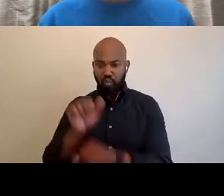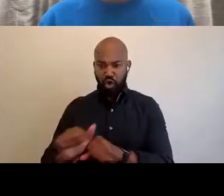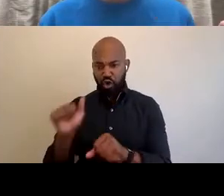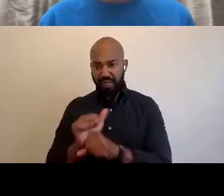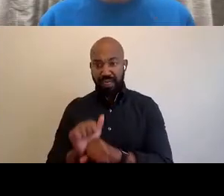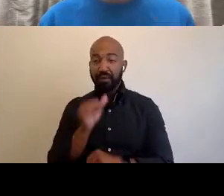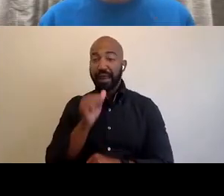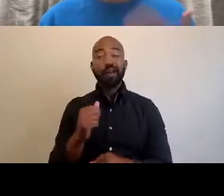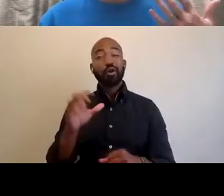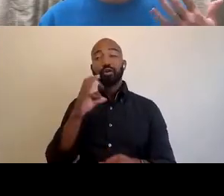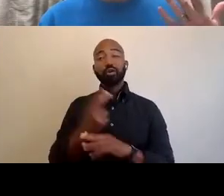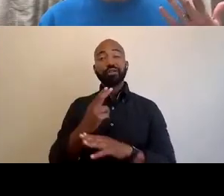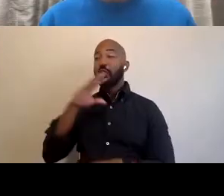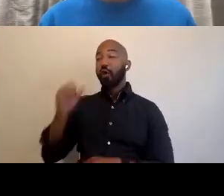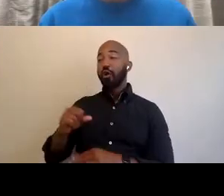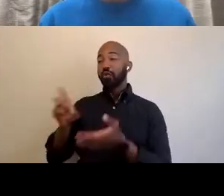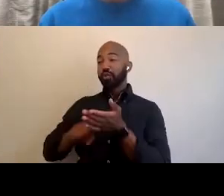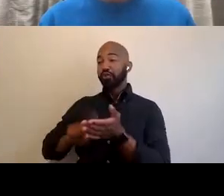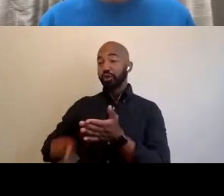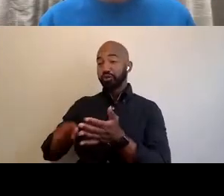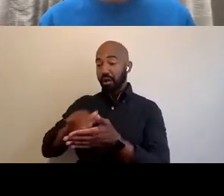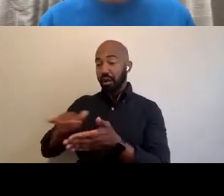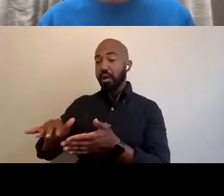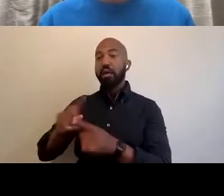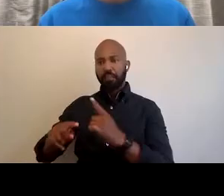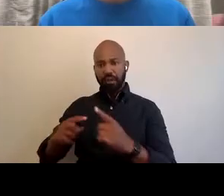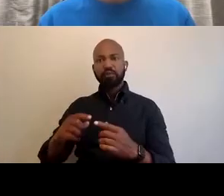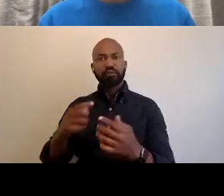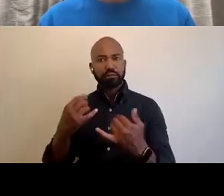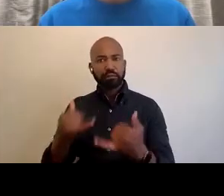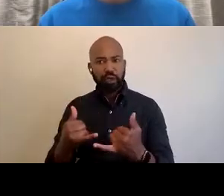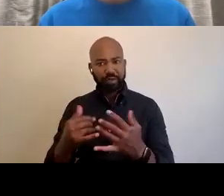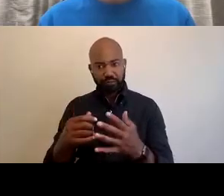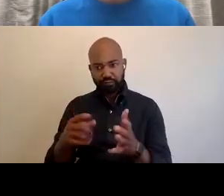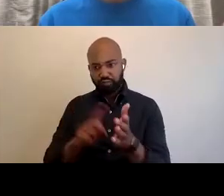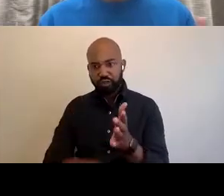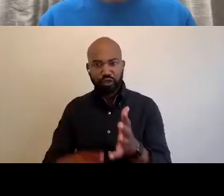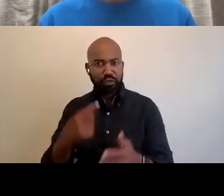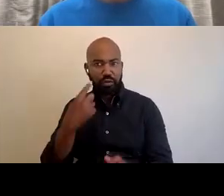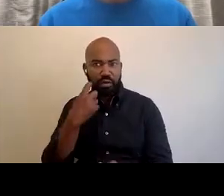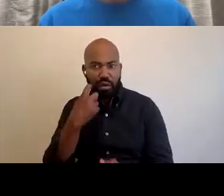to propel transgender health in general. So it's really a page to watch and I, again,